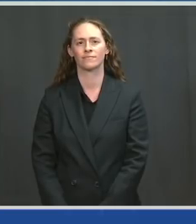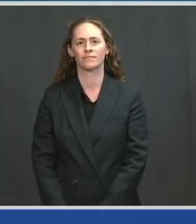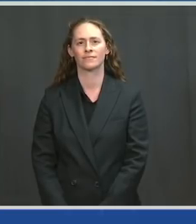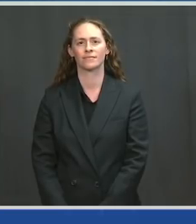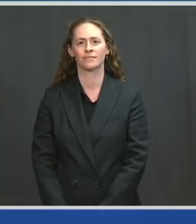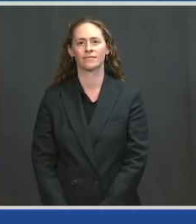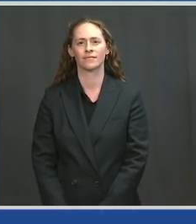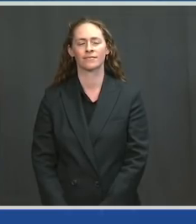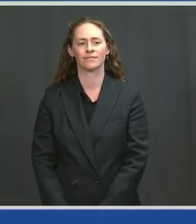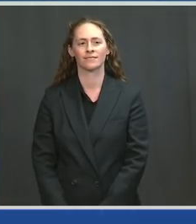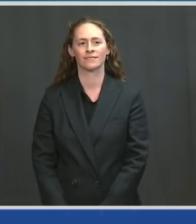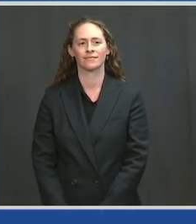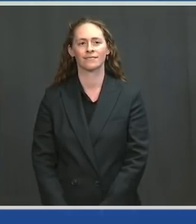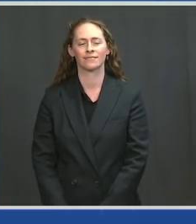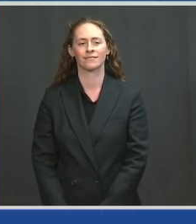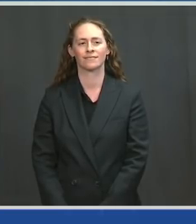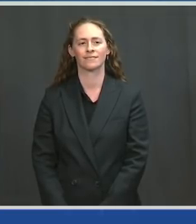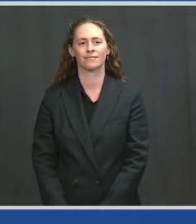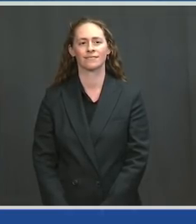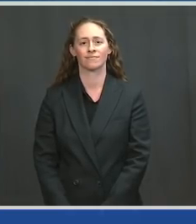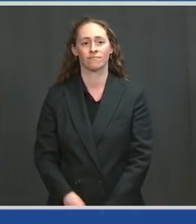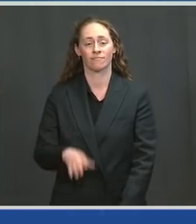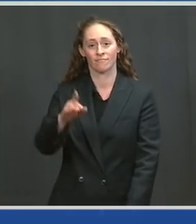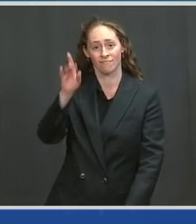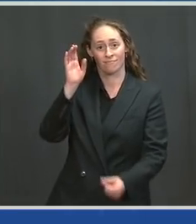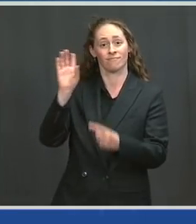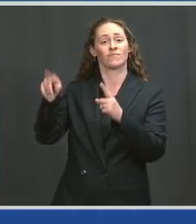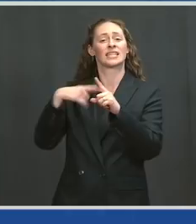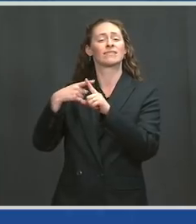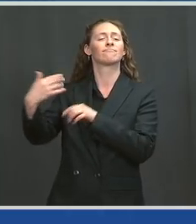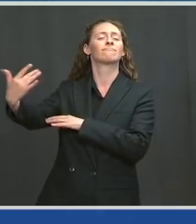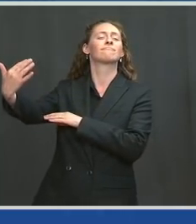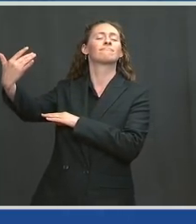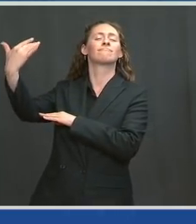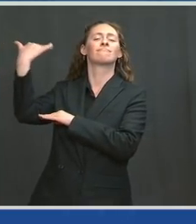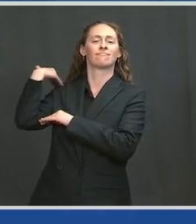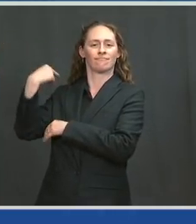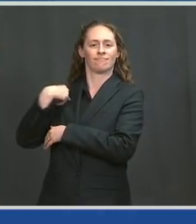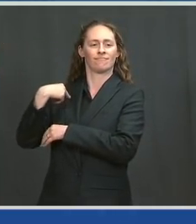Ms. Usher: When I enrolled as an undergraduate at the University of Pennsylvania,